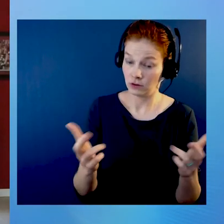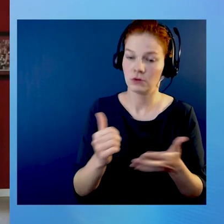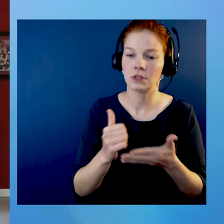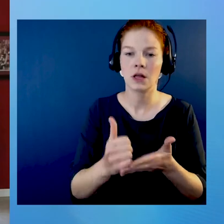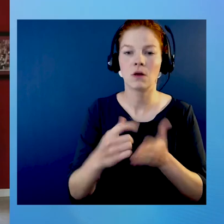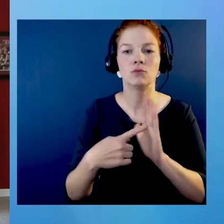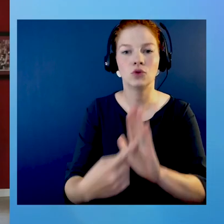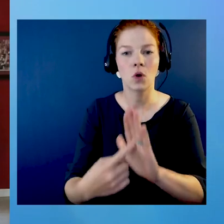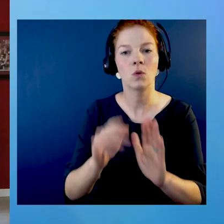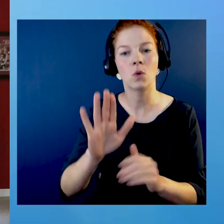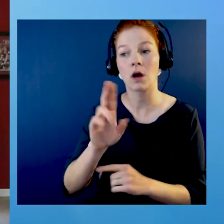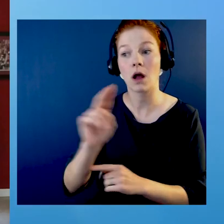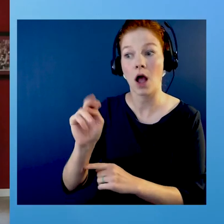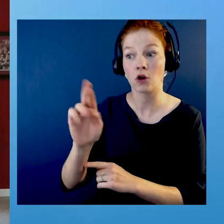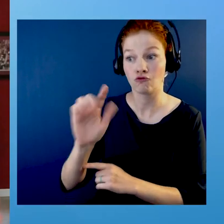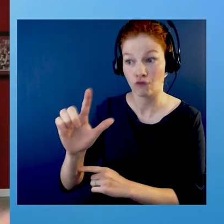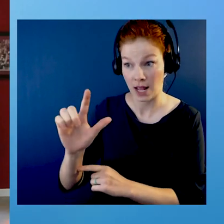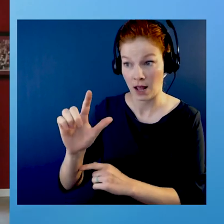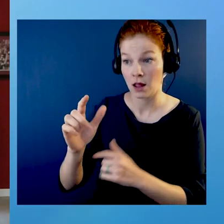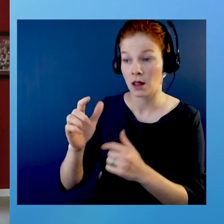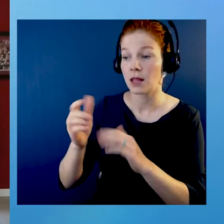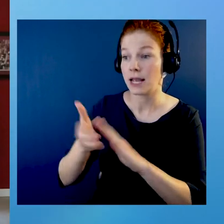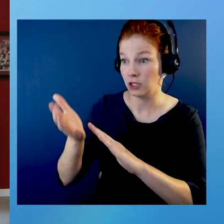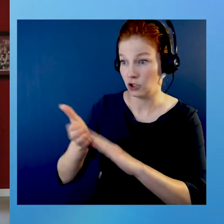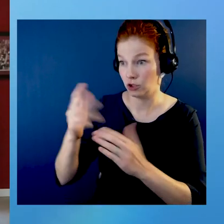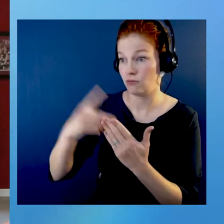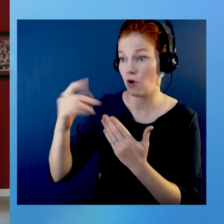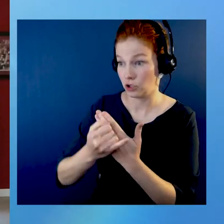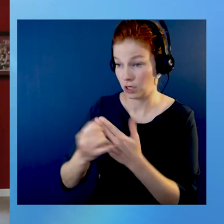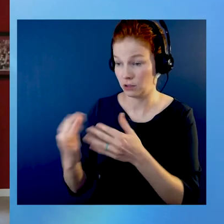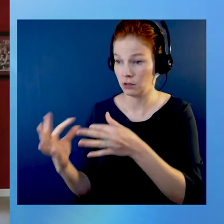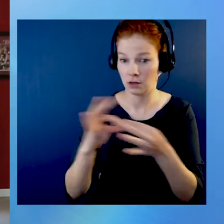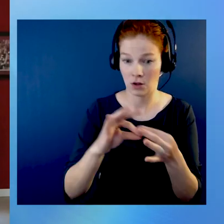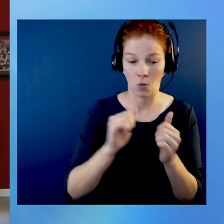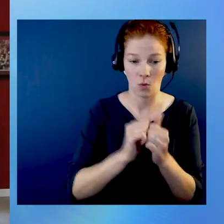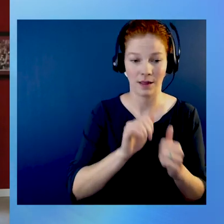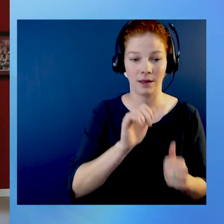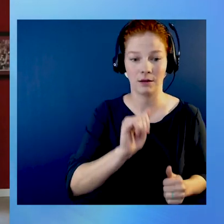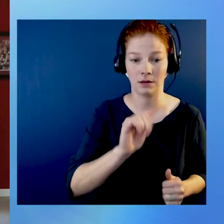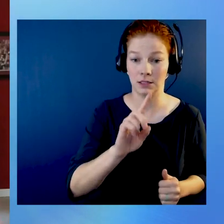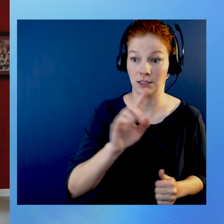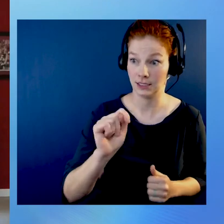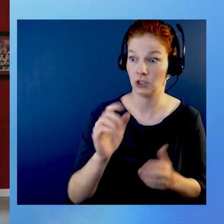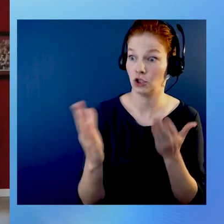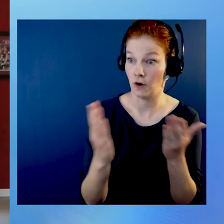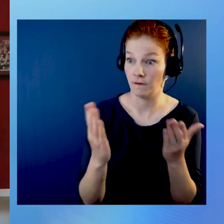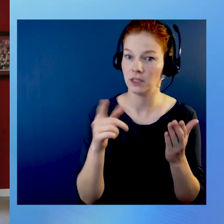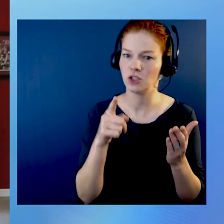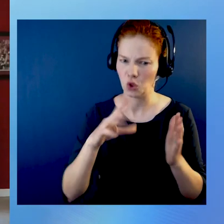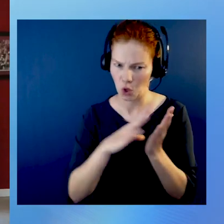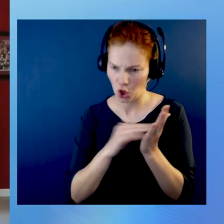connect your Unreal Engine projects to the ADT service. But then after that, once you learn how to do it,